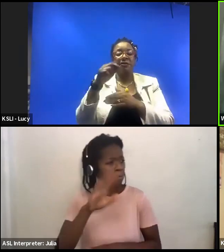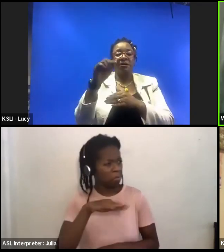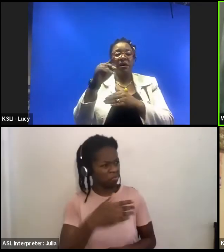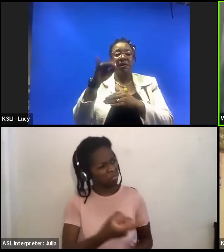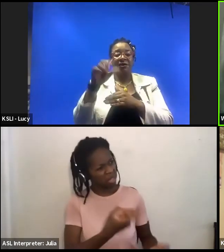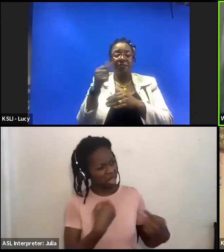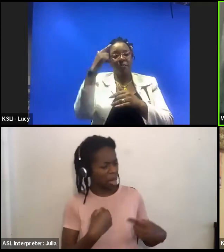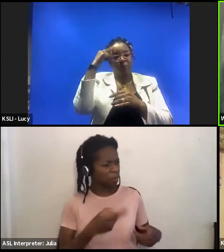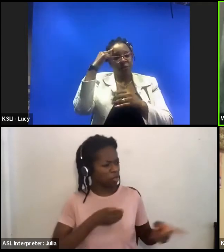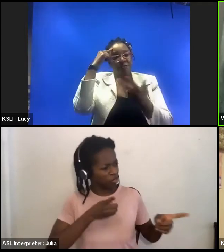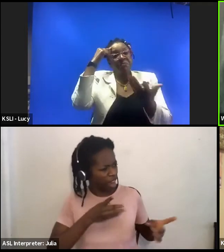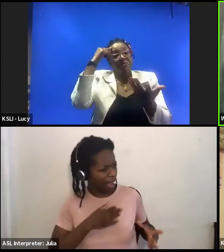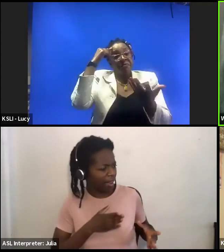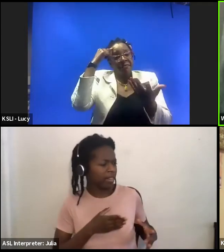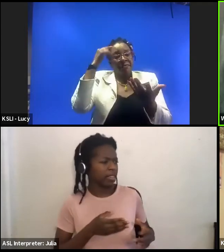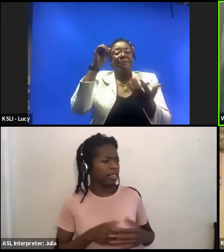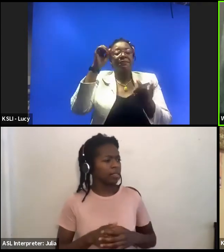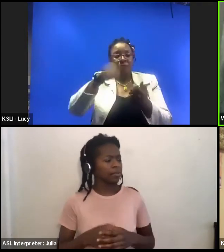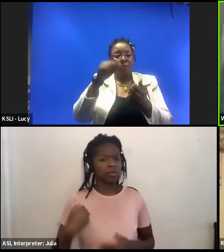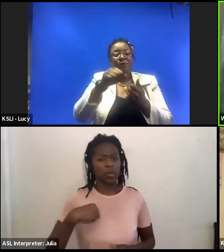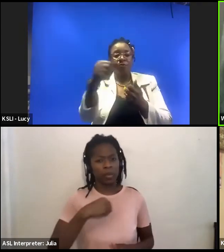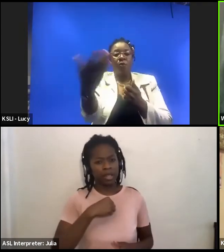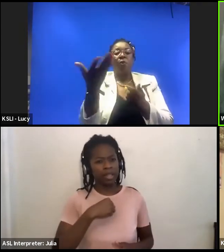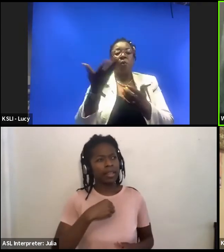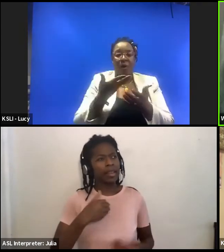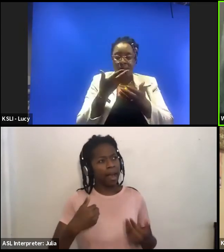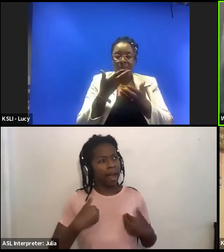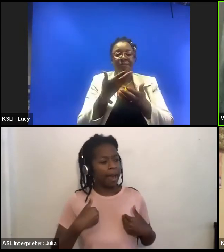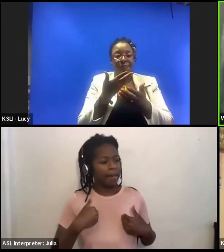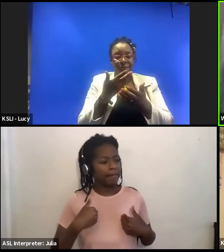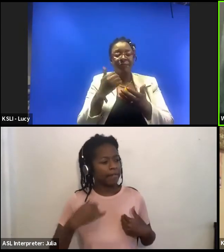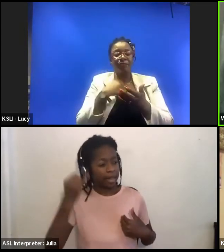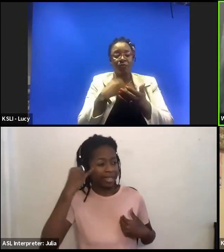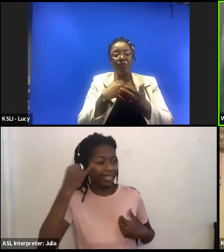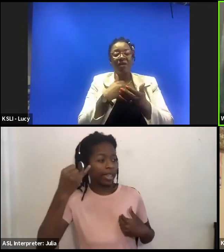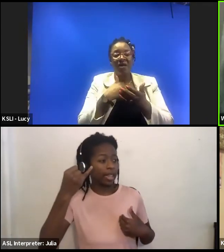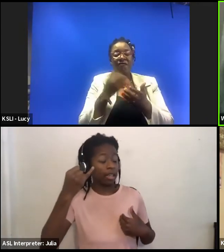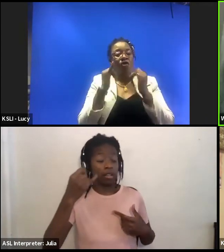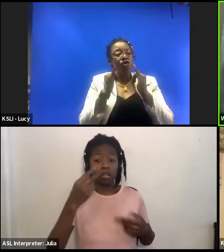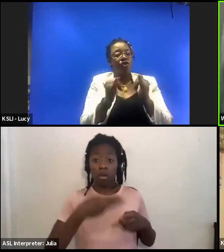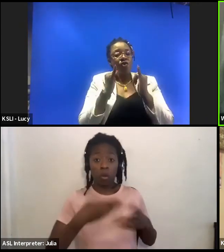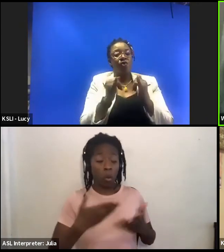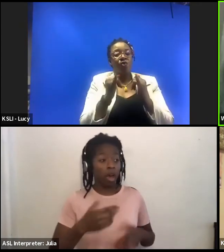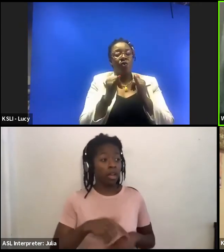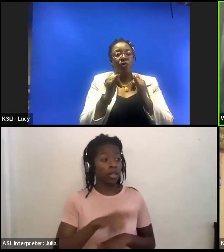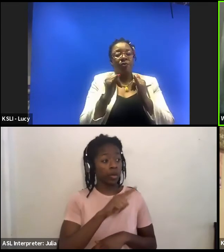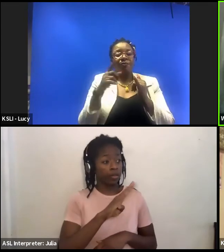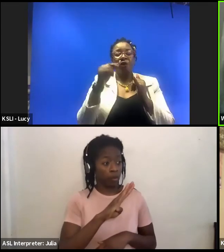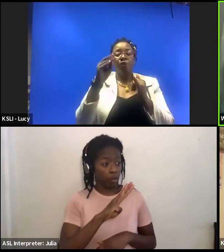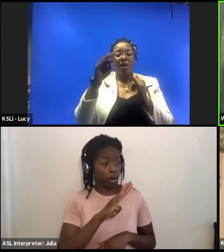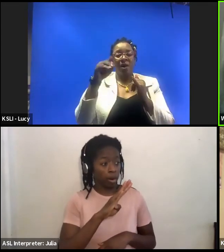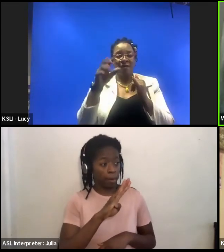We have this brain child of ours called "Too Early for Birds," Could you come in direct?" And of course they passed it